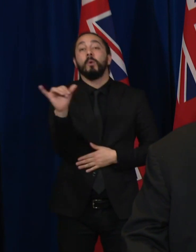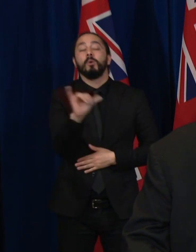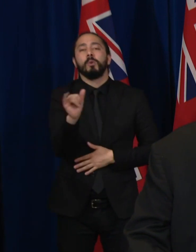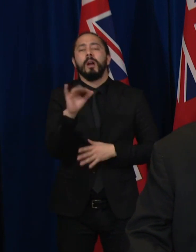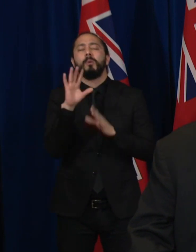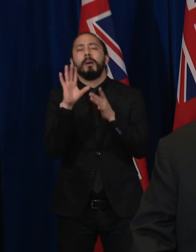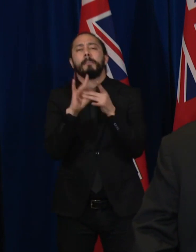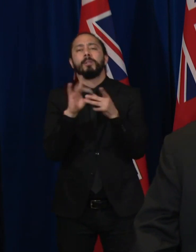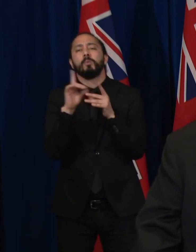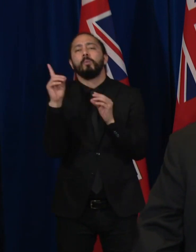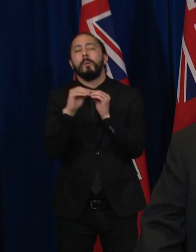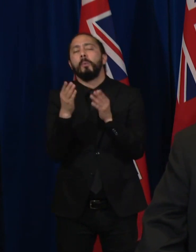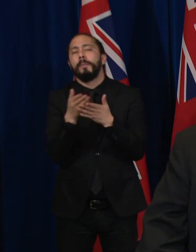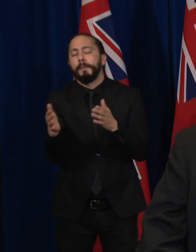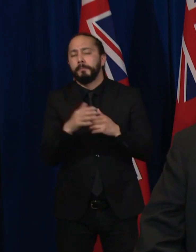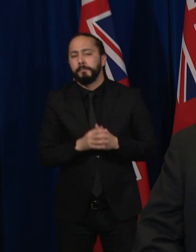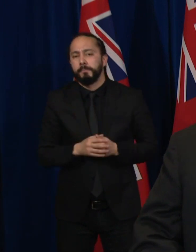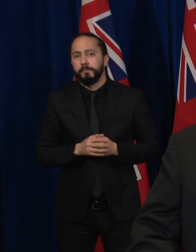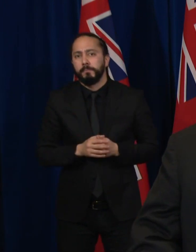more thing, Rob, because I promised